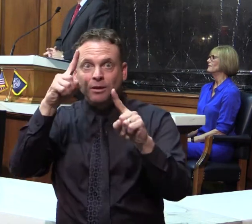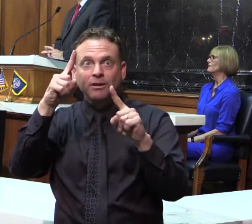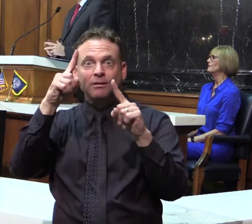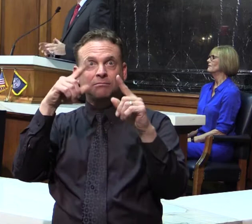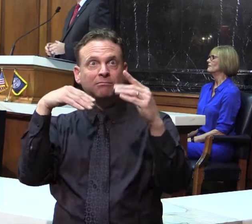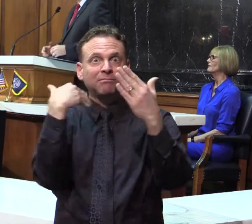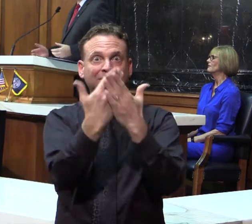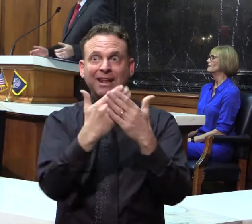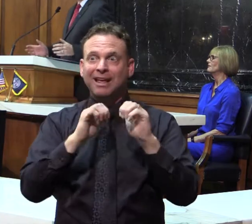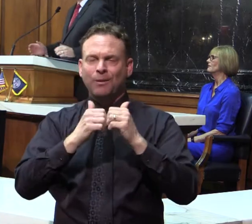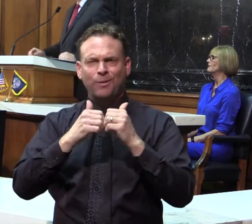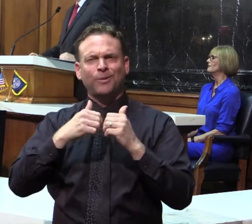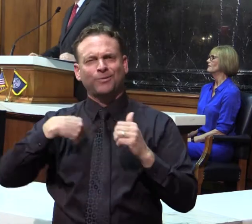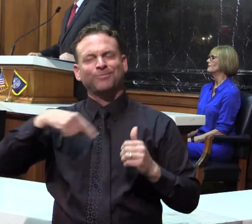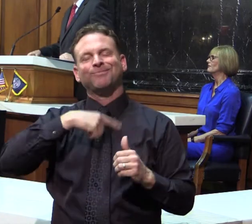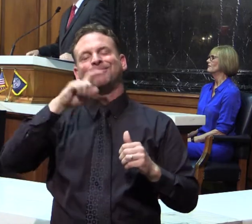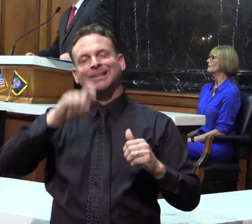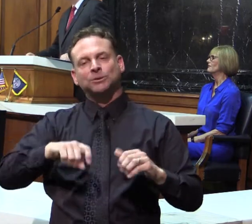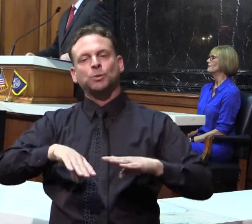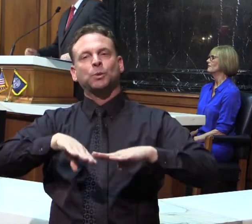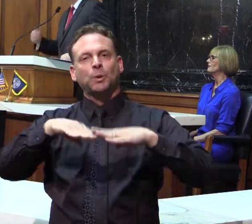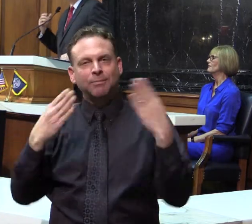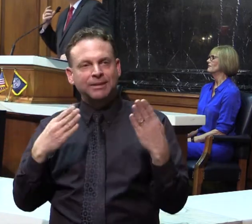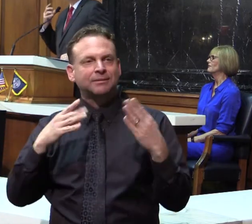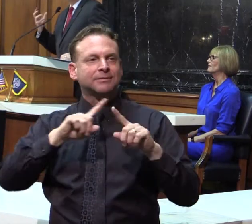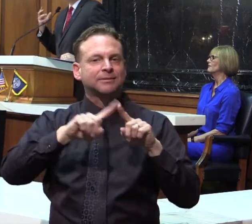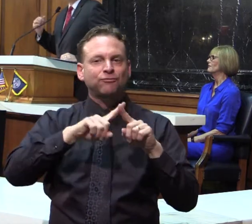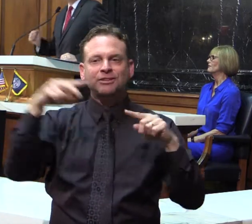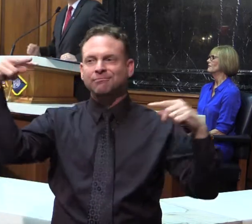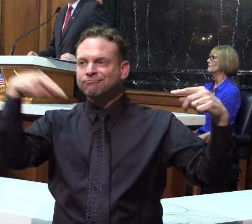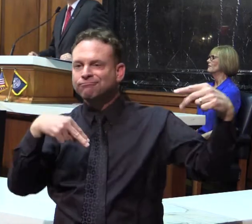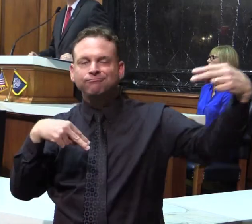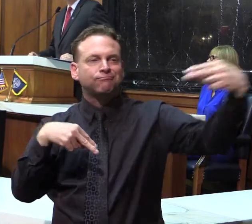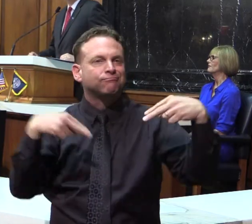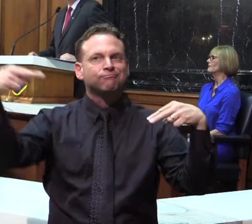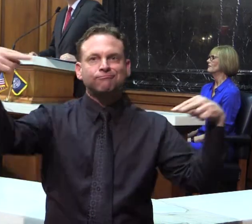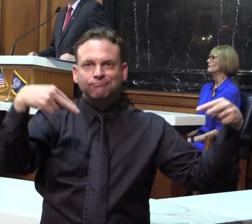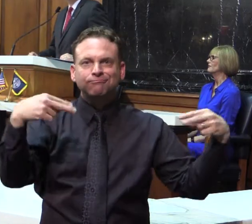… and focus not on what divides us but on what we have in common ... E PLURIBUS UNUM.